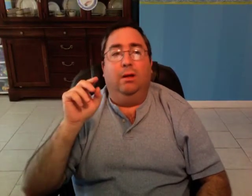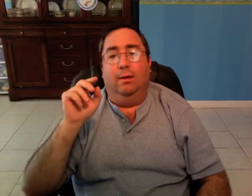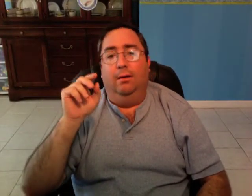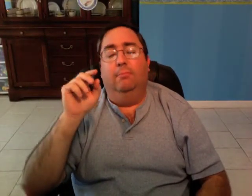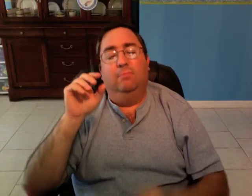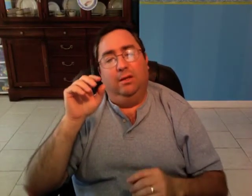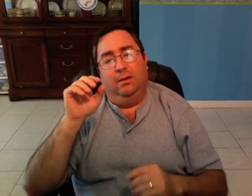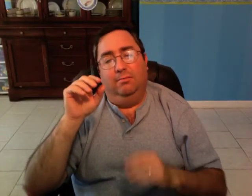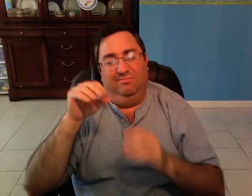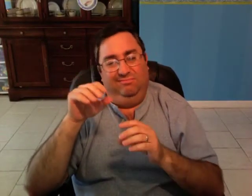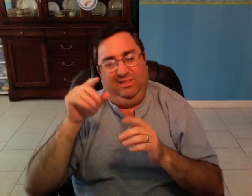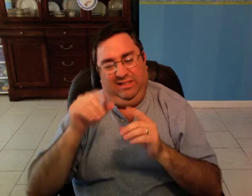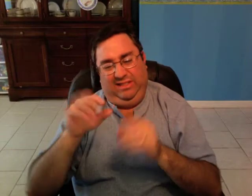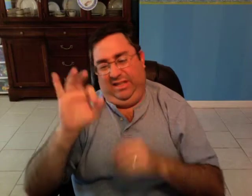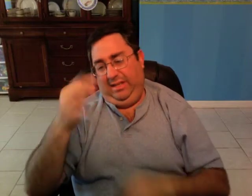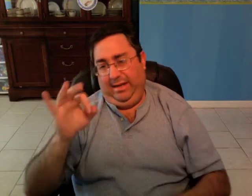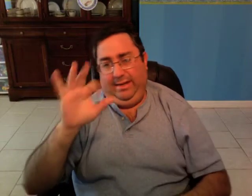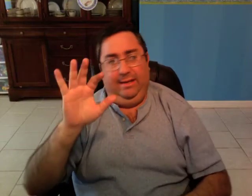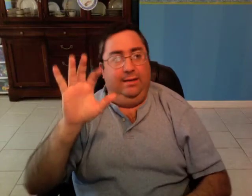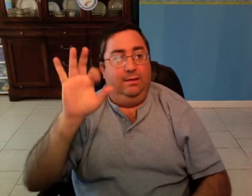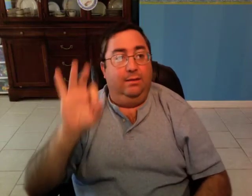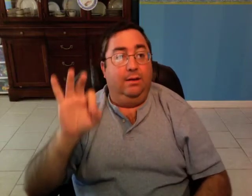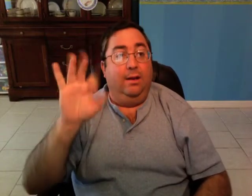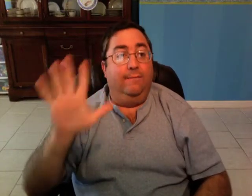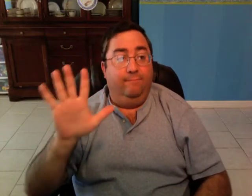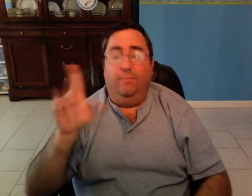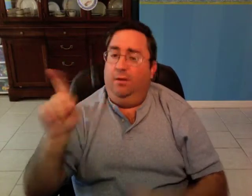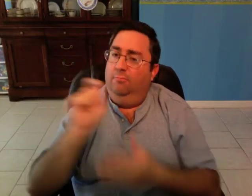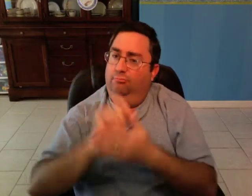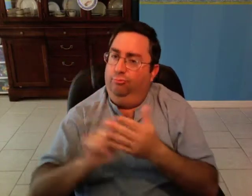Bohannon, in 1995, wrote